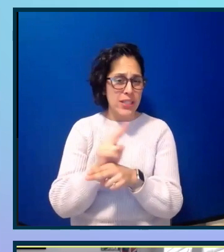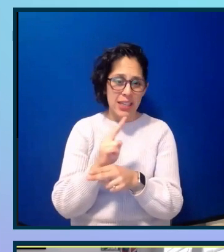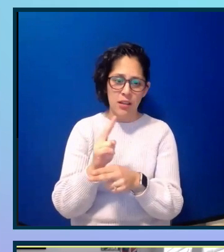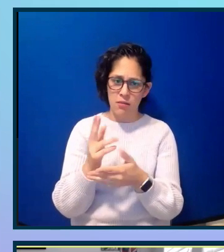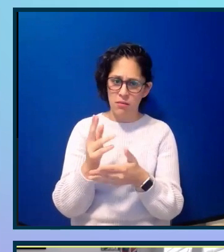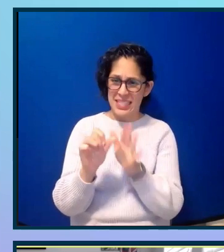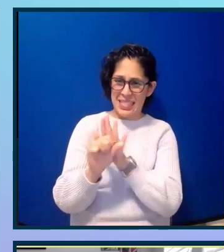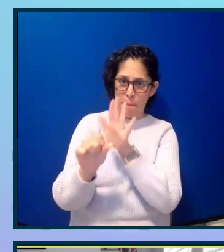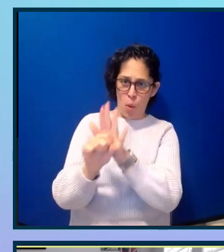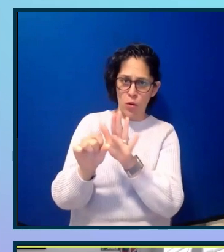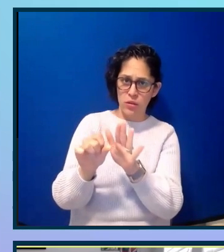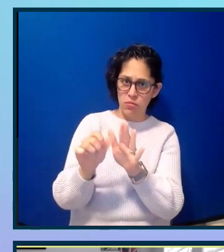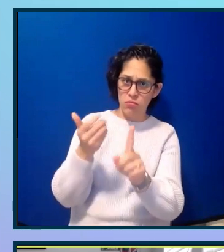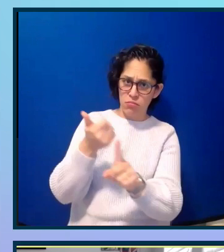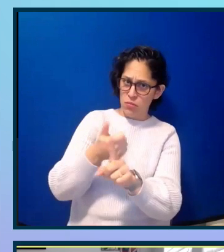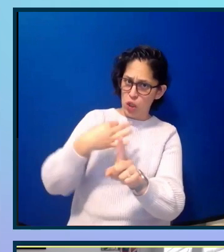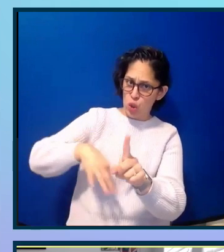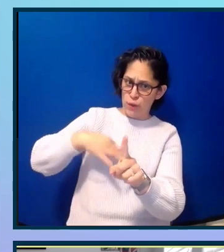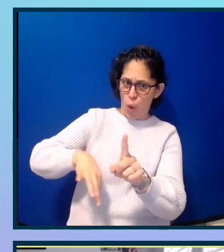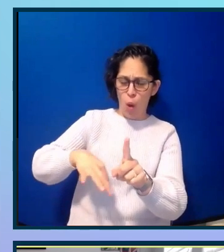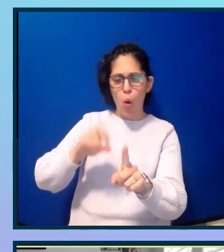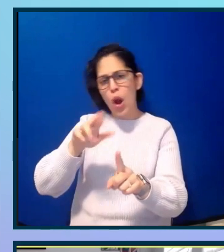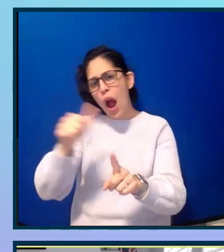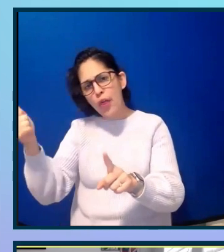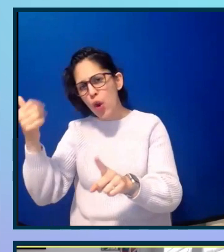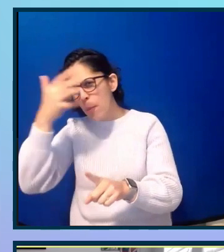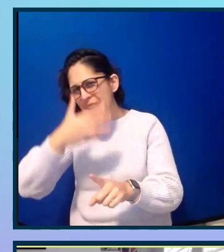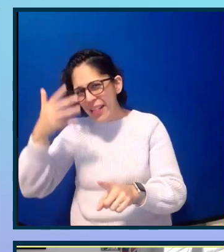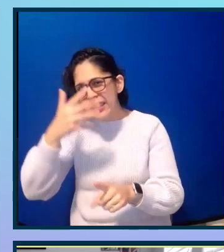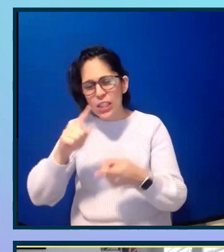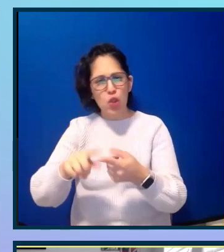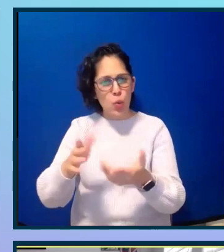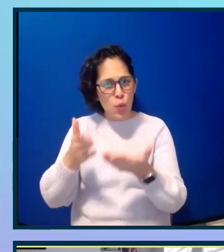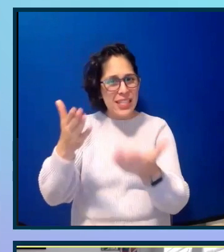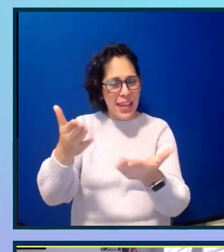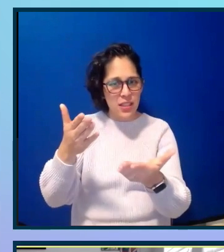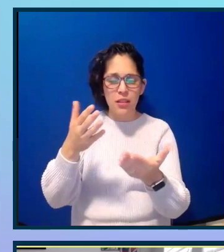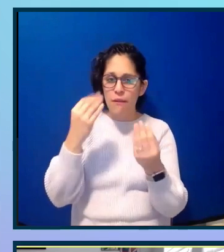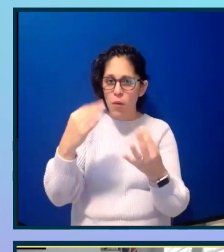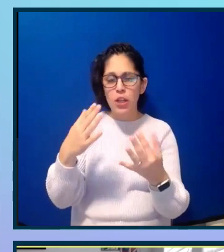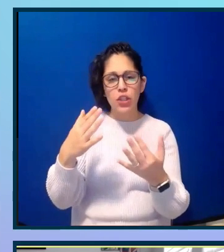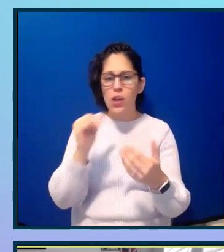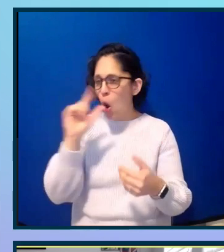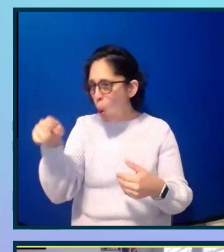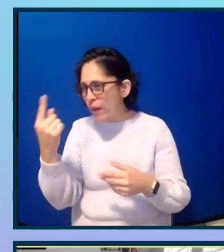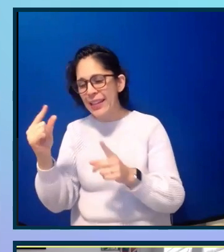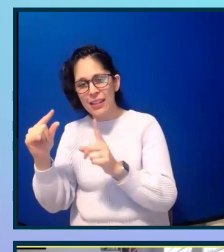or other sort of modalities for presenting information other than text or numbers. So again, we spoke about this a little bit